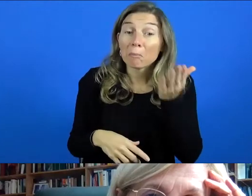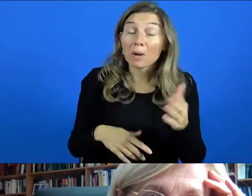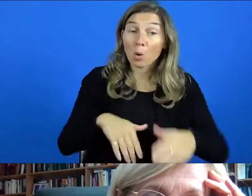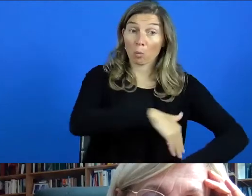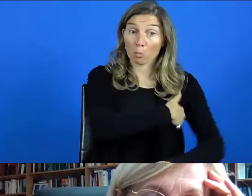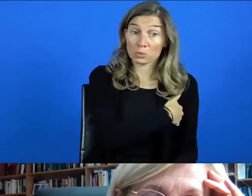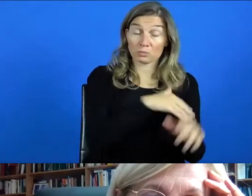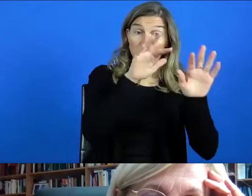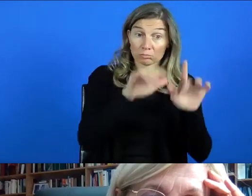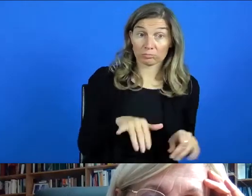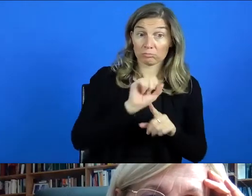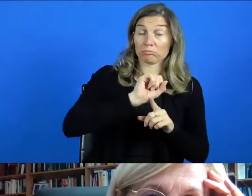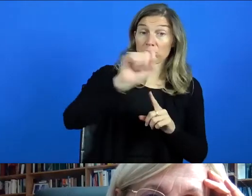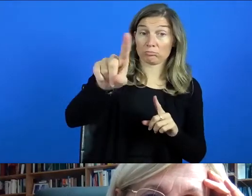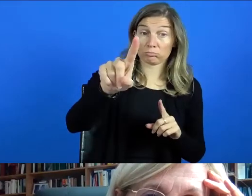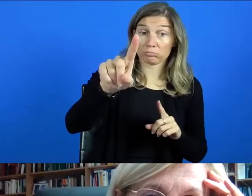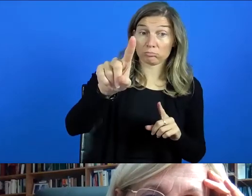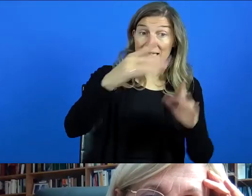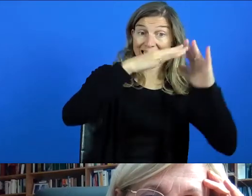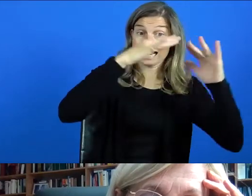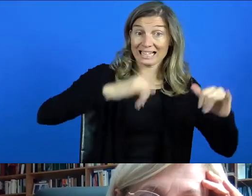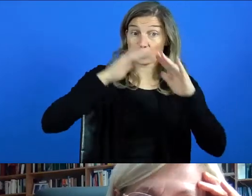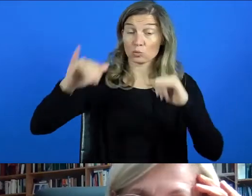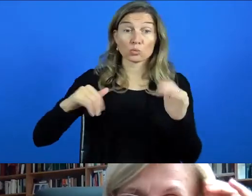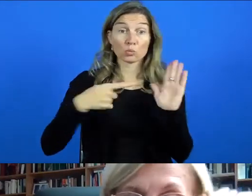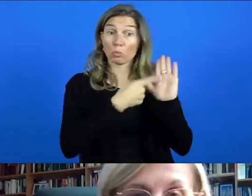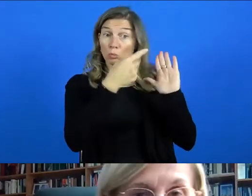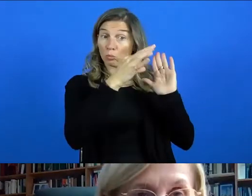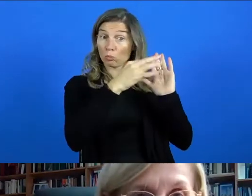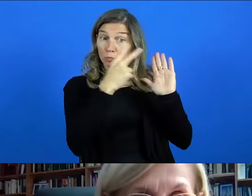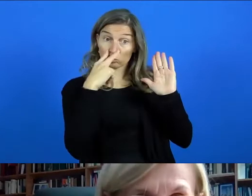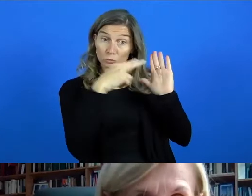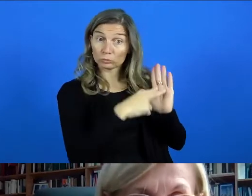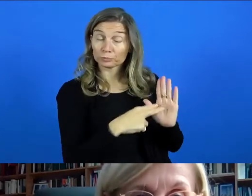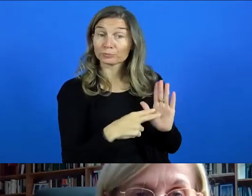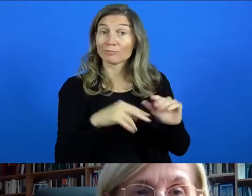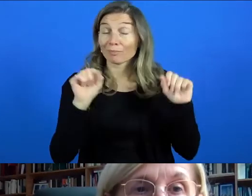so this makes it very easy for you to know what an EU Ombudsman is doing.